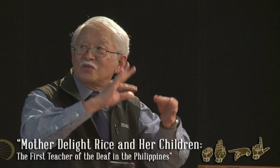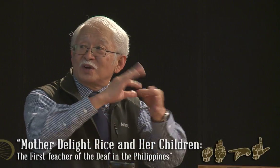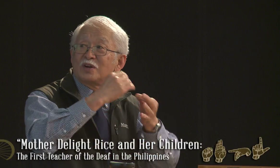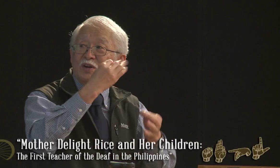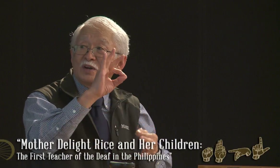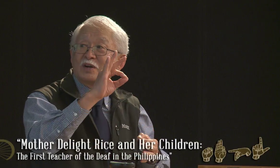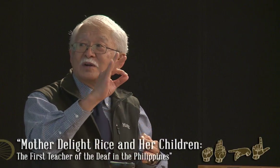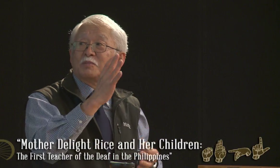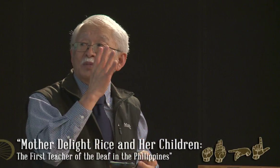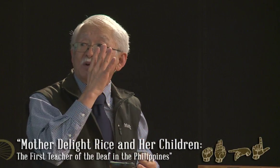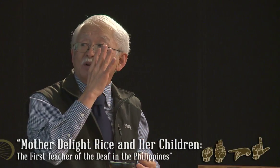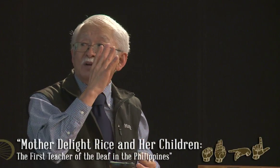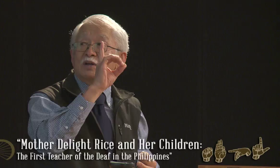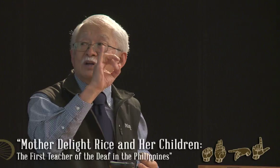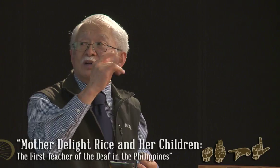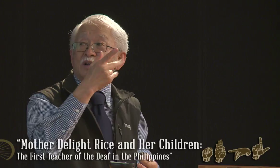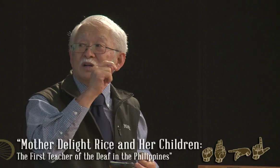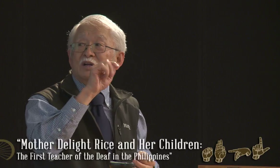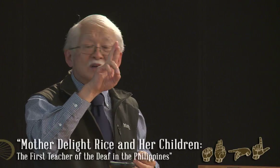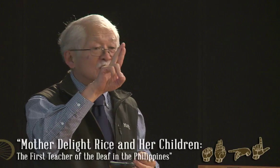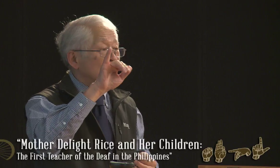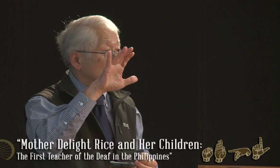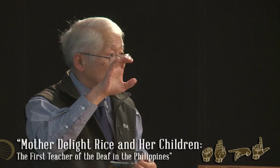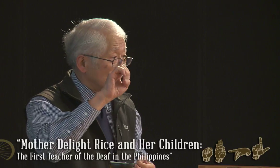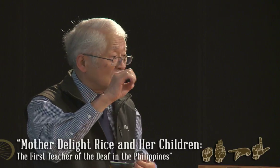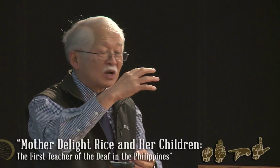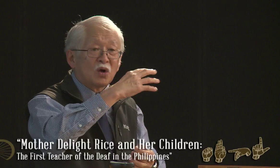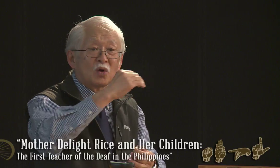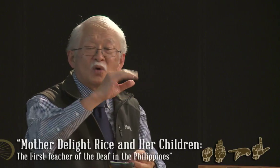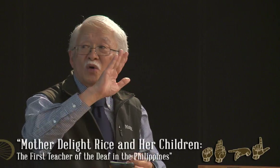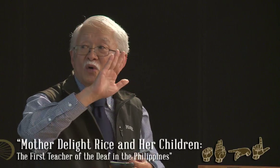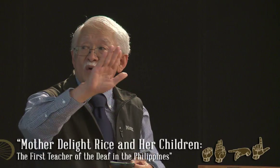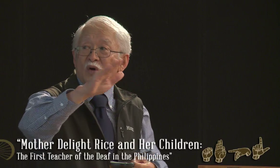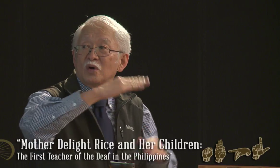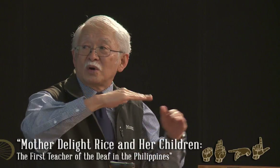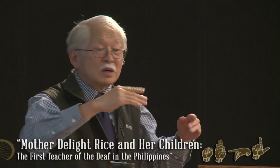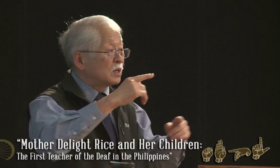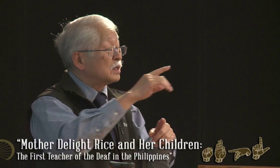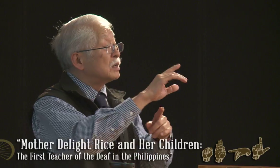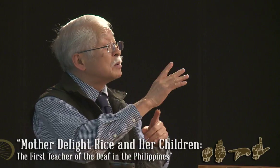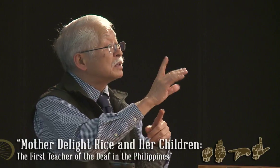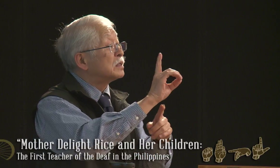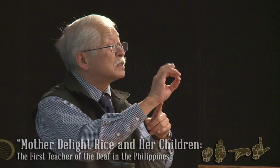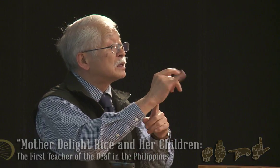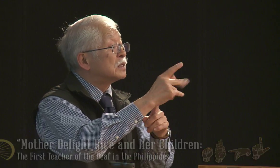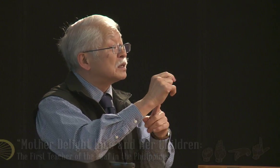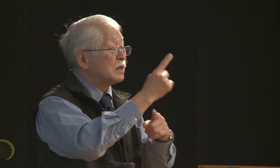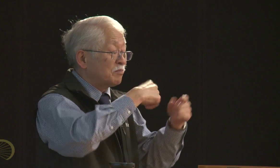So my presentation tonight is about the life story of Mother Delight Rice and her children.